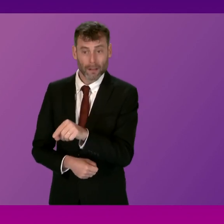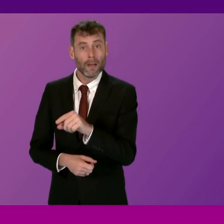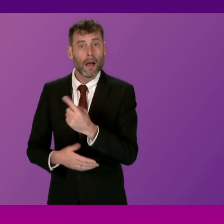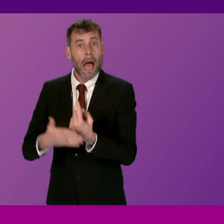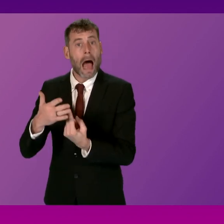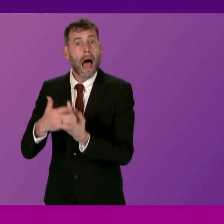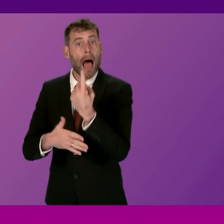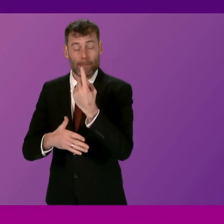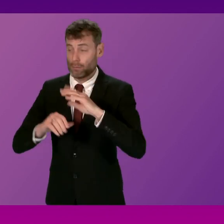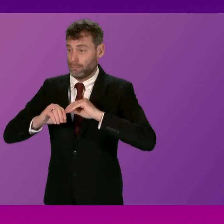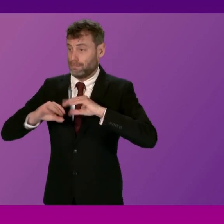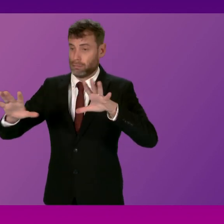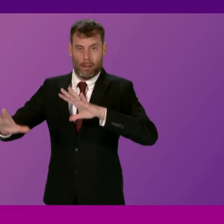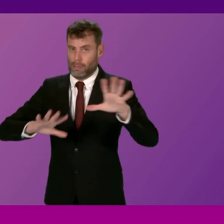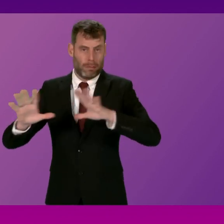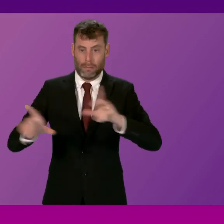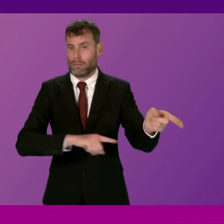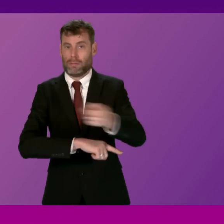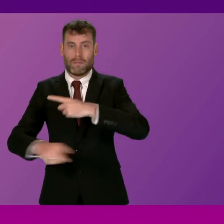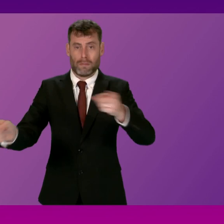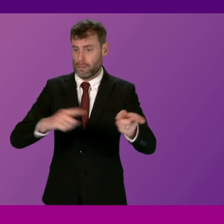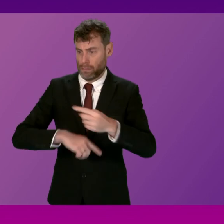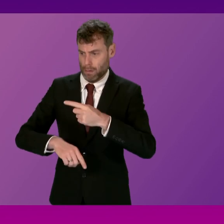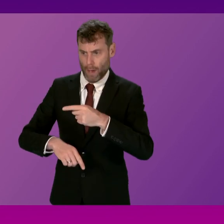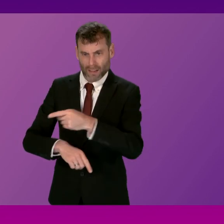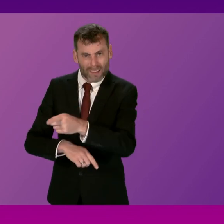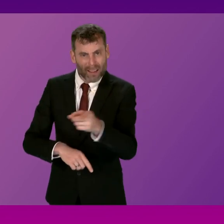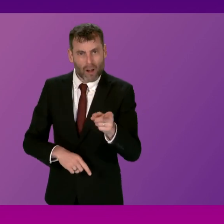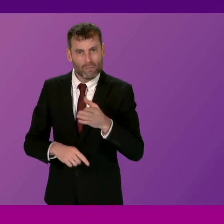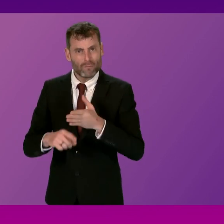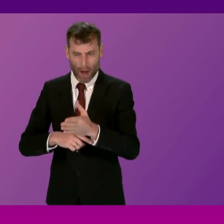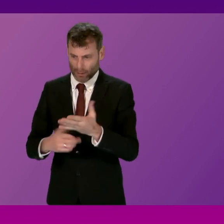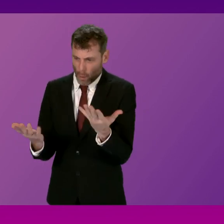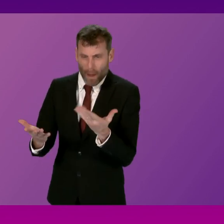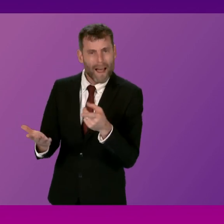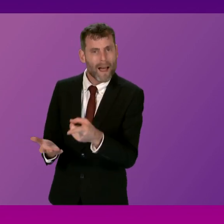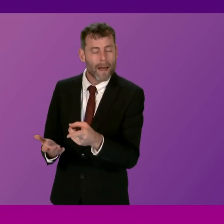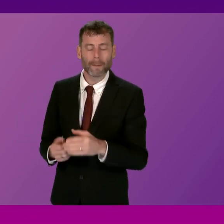Last Sunday marked the United Nations international day of persons with disabilities, which aims